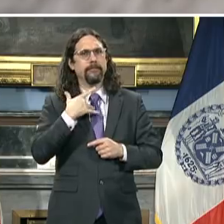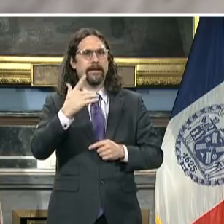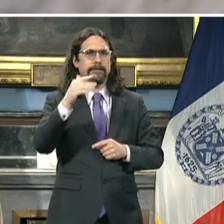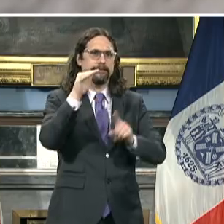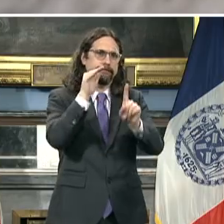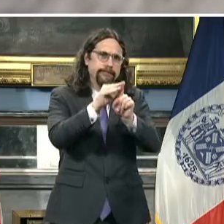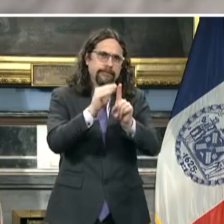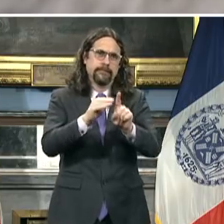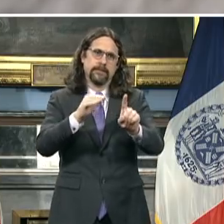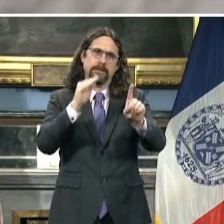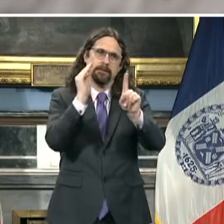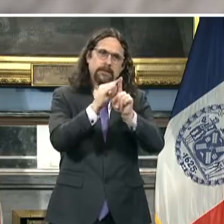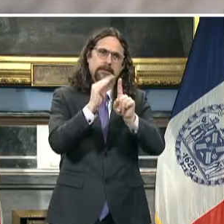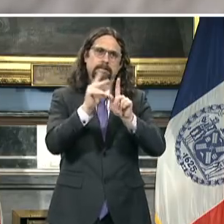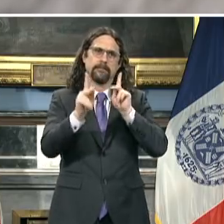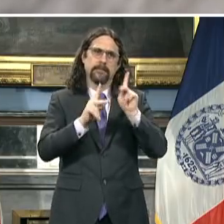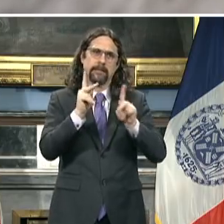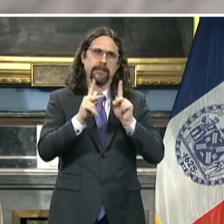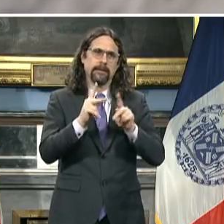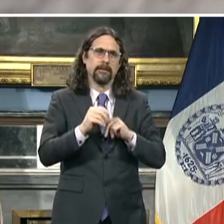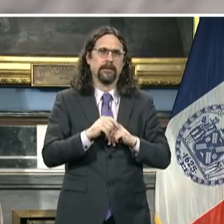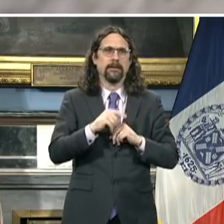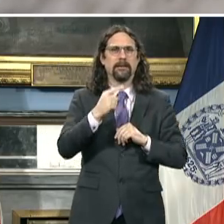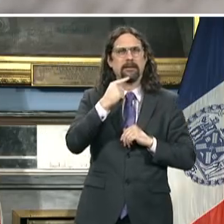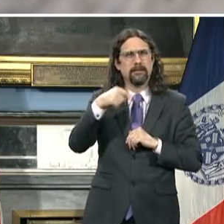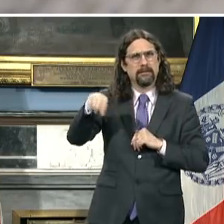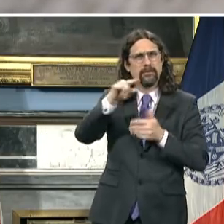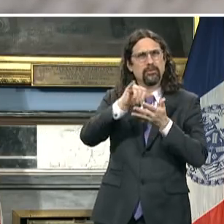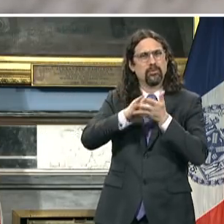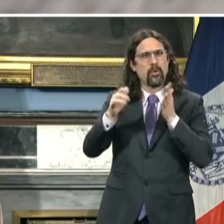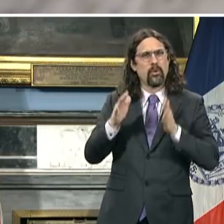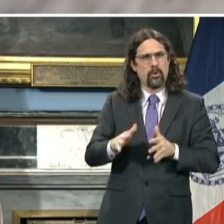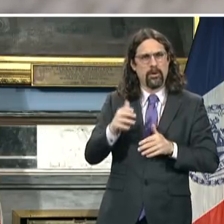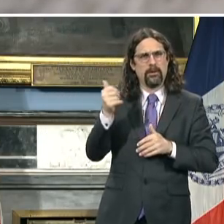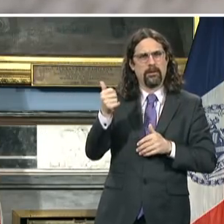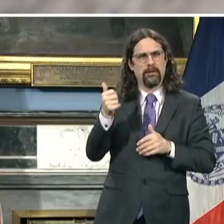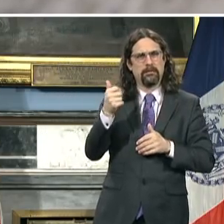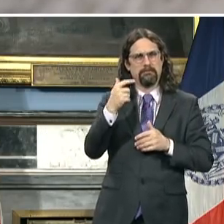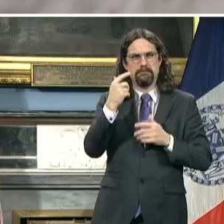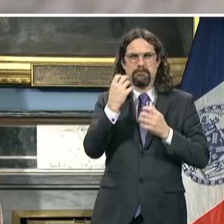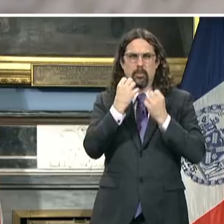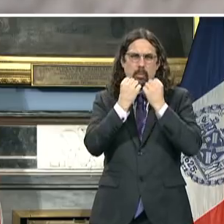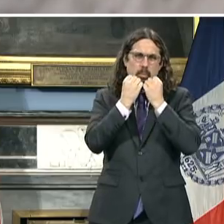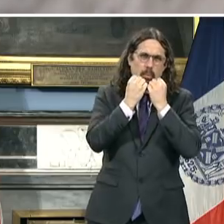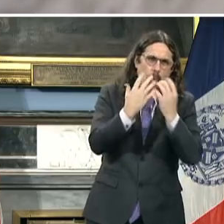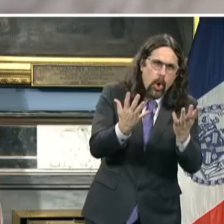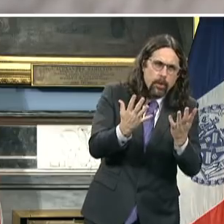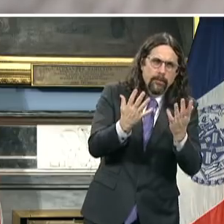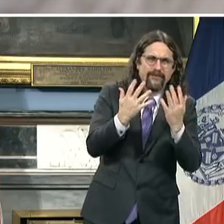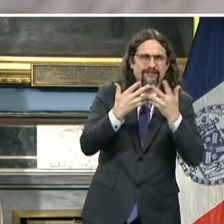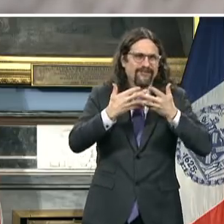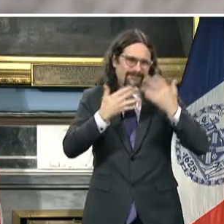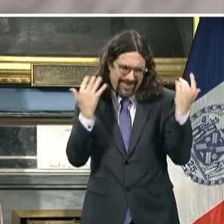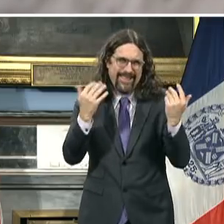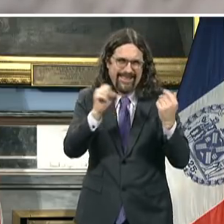EMOTIONAL PEOPLE. T'ISST RANGE TO HAVE TO TELL PEOPLE ALL THE TIME STAY APART AND BREAK WITH ALL THE TRADIONTIS THAT